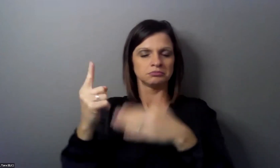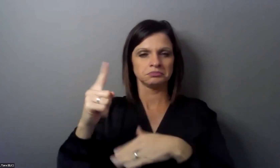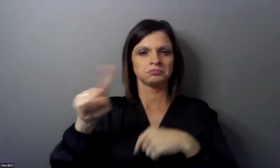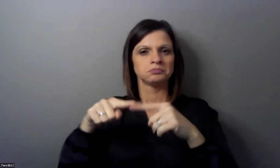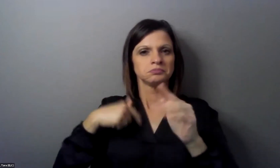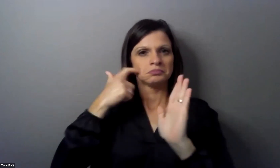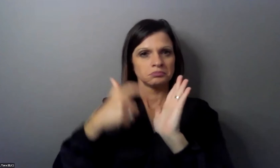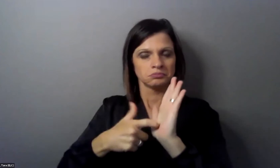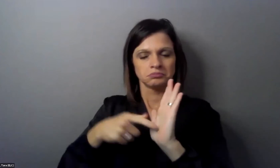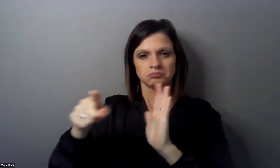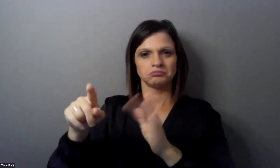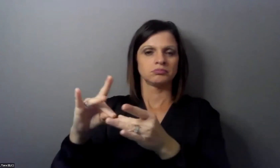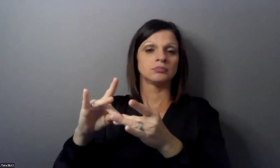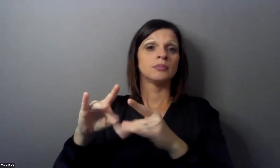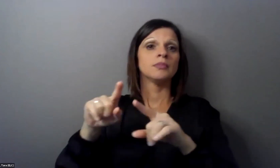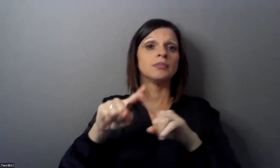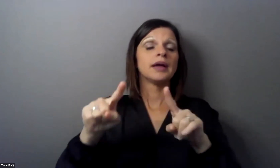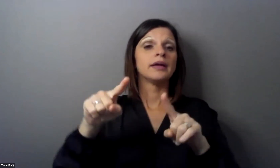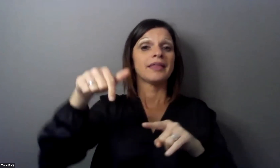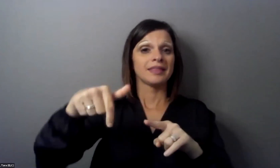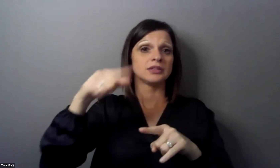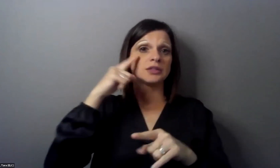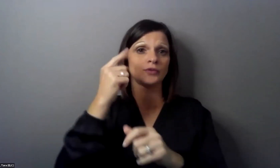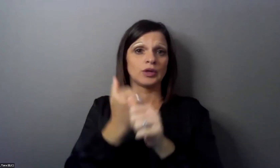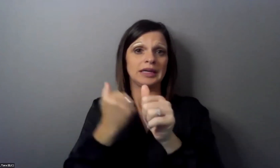This would be for anyone supporting or try to support breaking stigma.